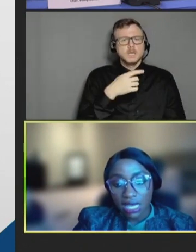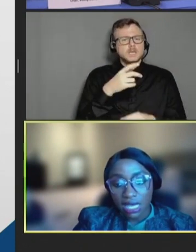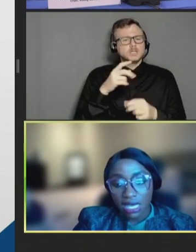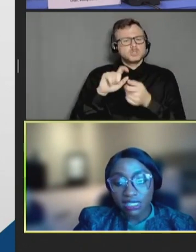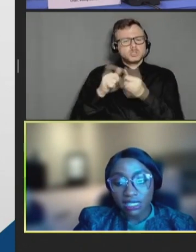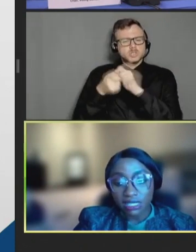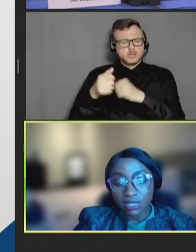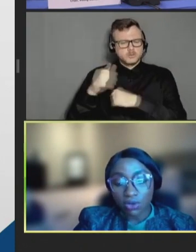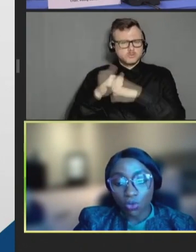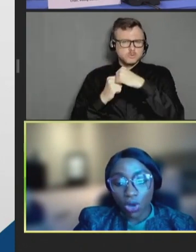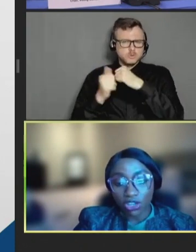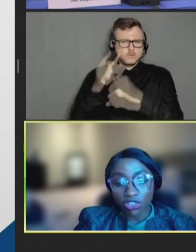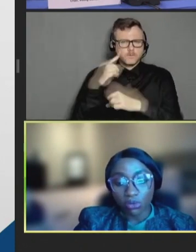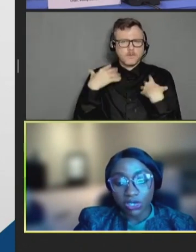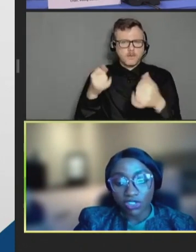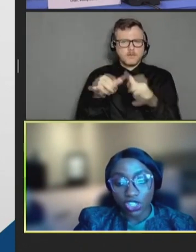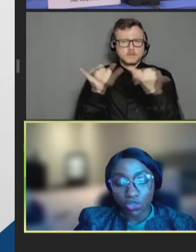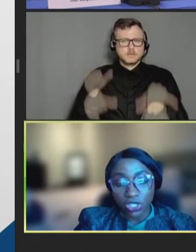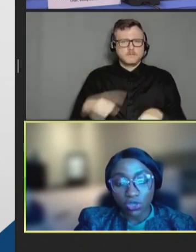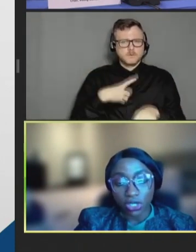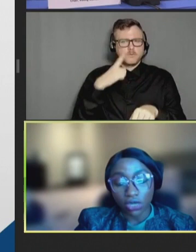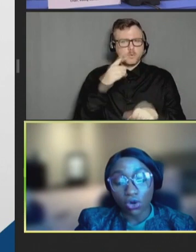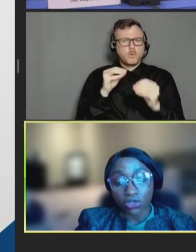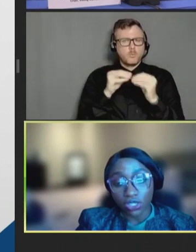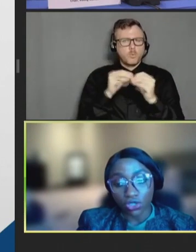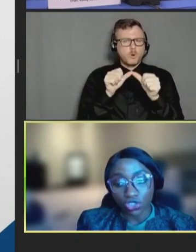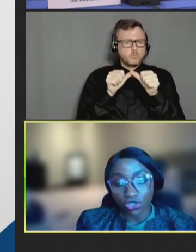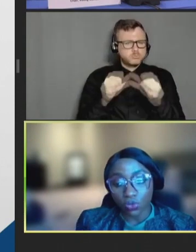And this is another observation we saw in all these countries,